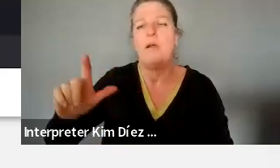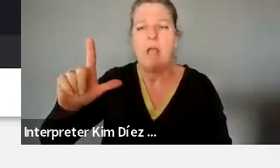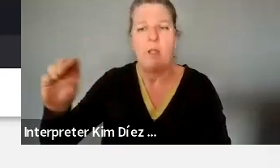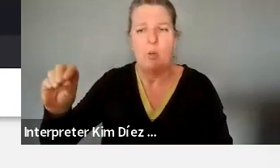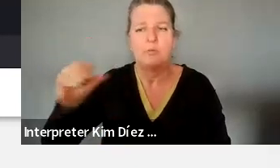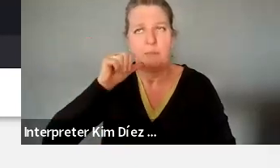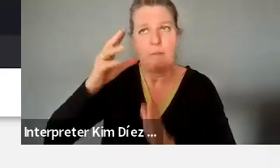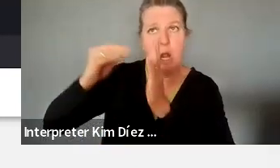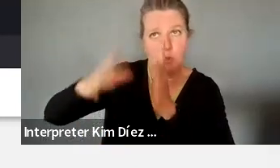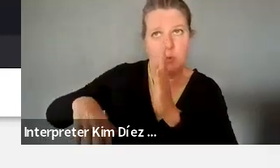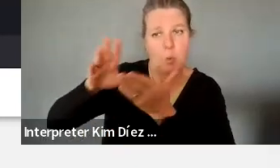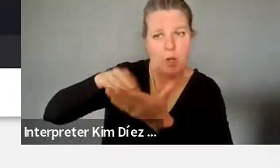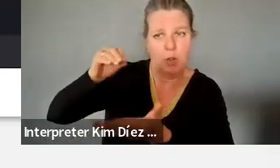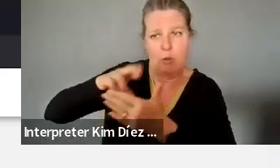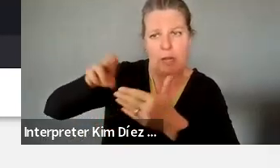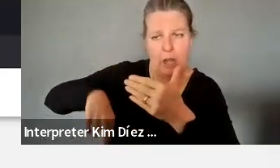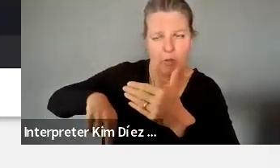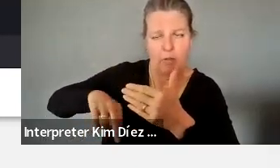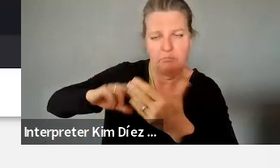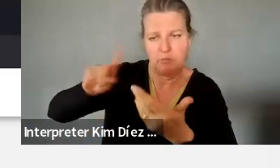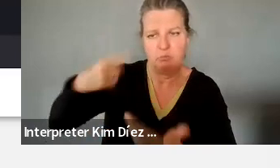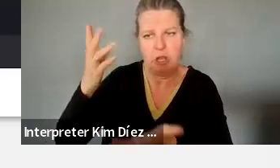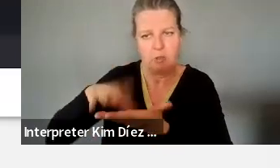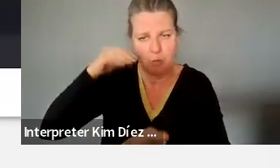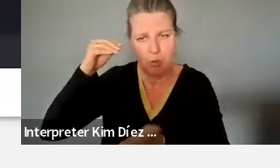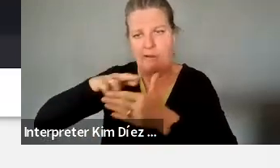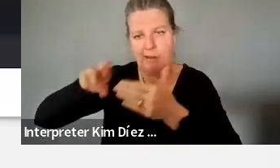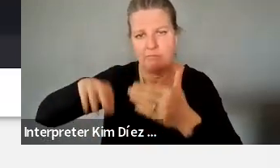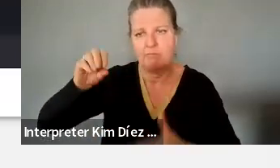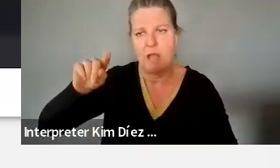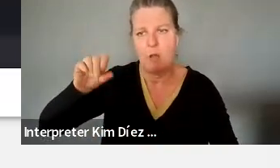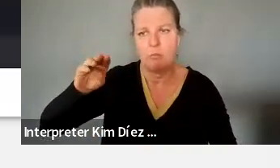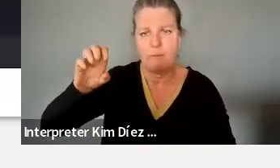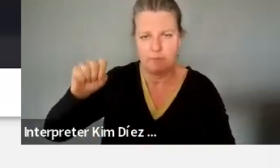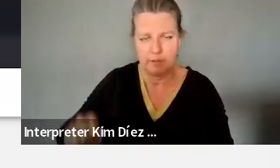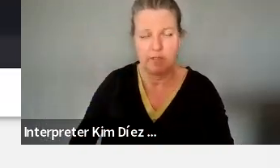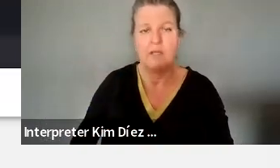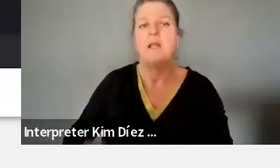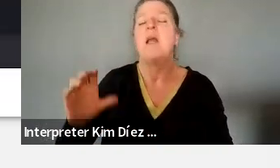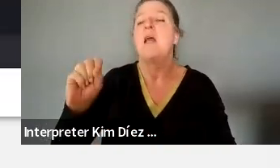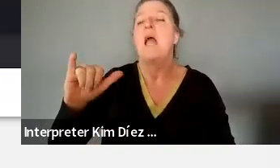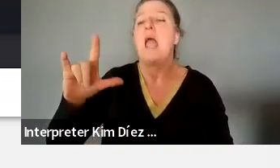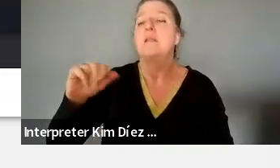as well as your syllabus. So like I was saying, when you're ready to upload your syllabus, just click this paper clip